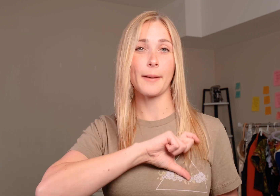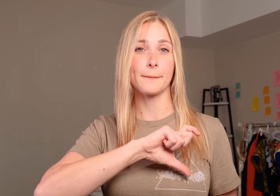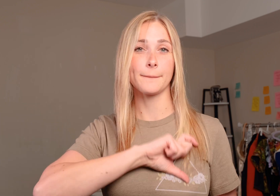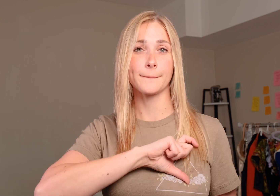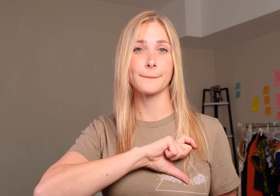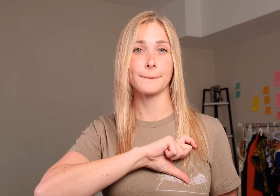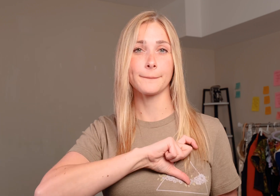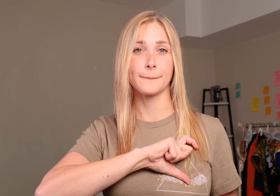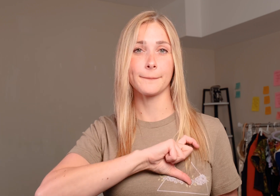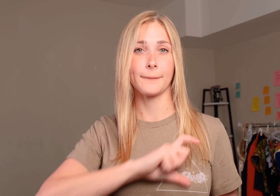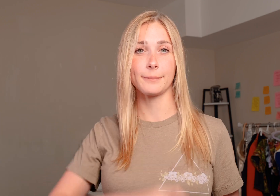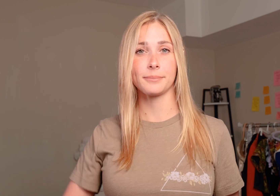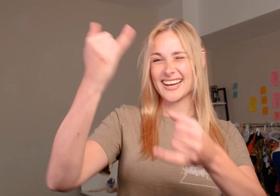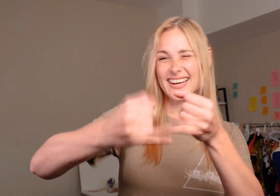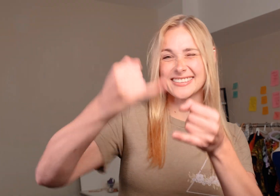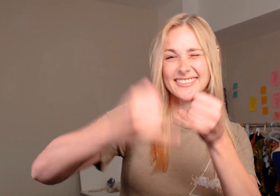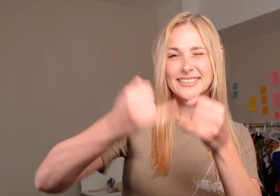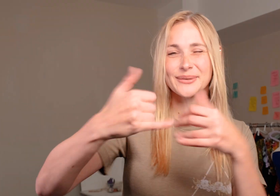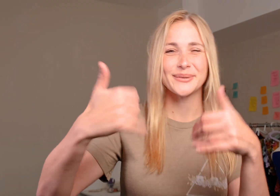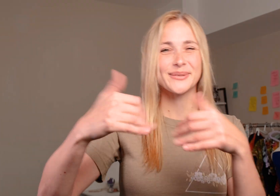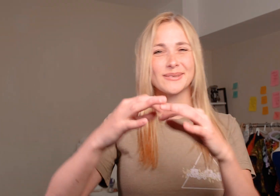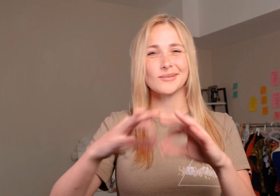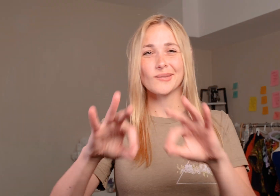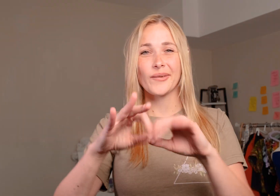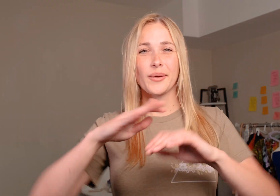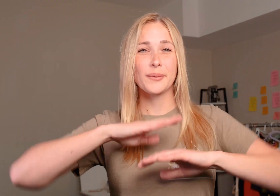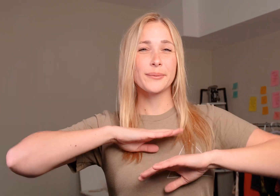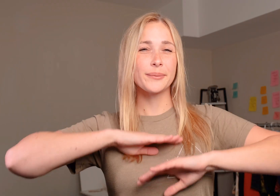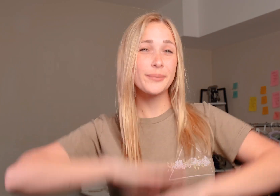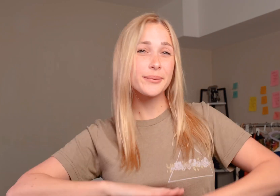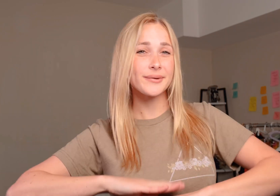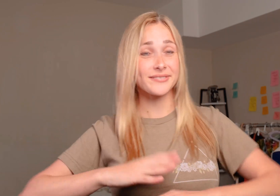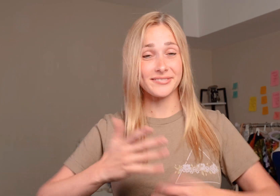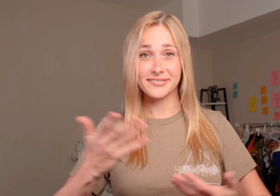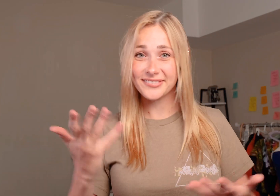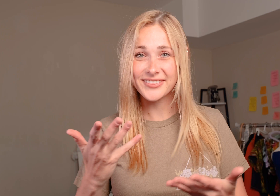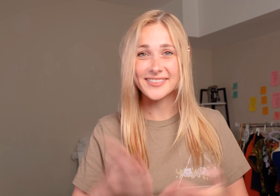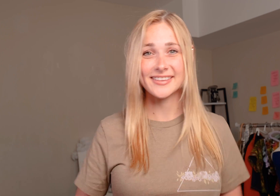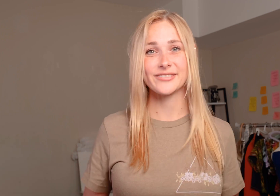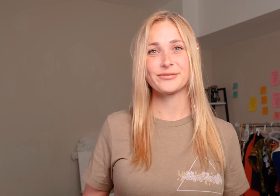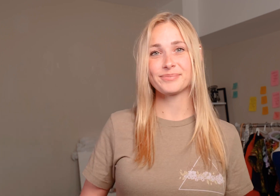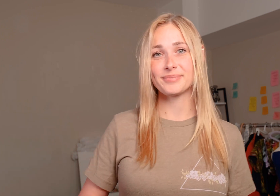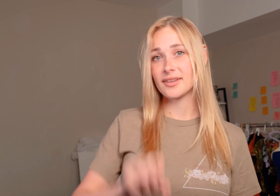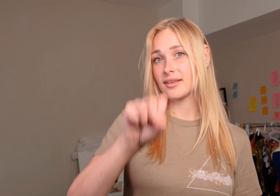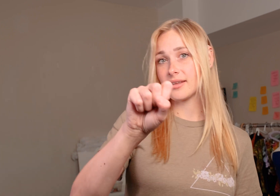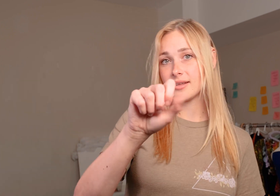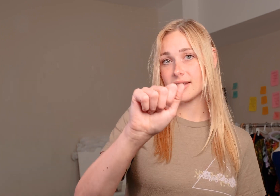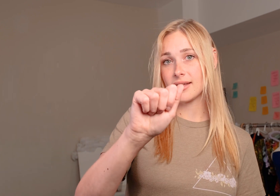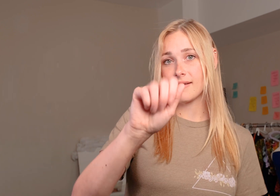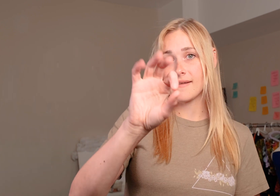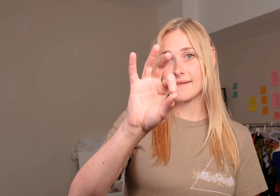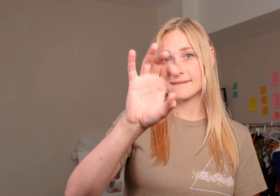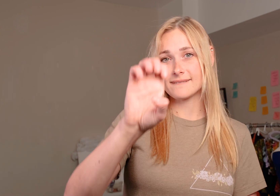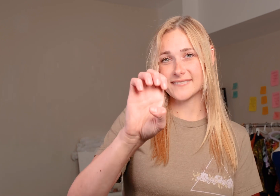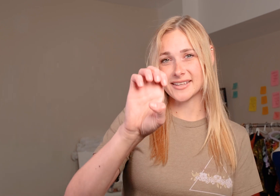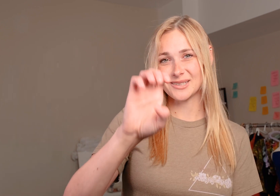You can also sign it like this: "Cop" And last but not least to provide relief in emergency settings,